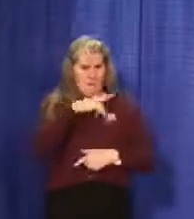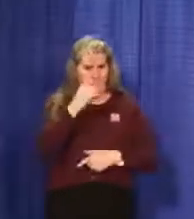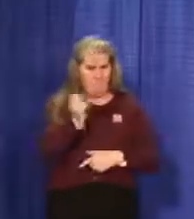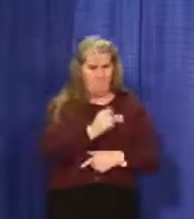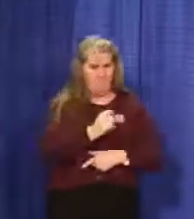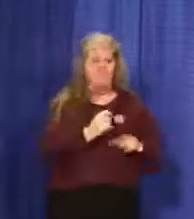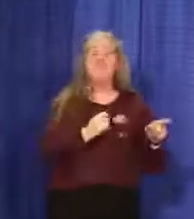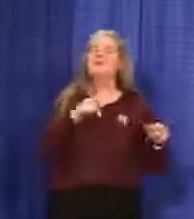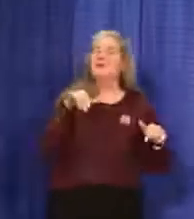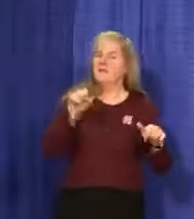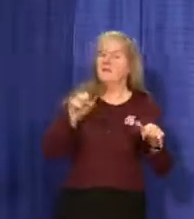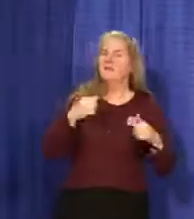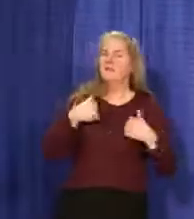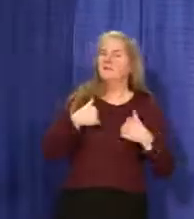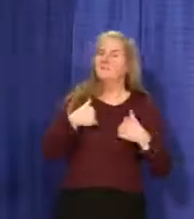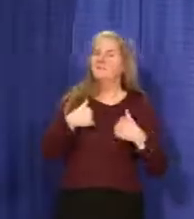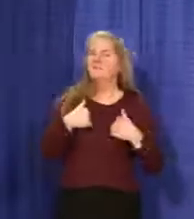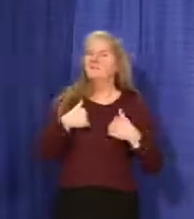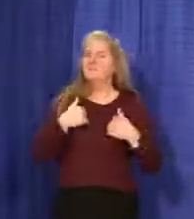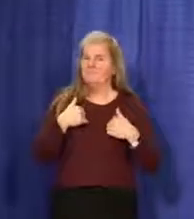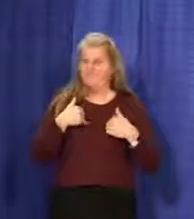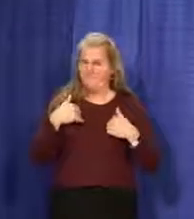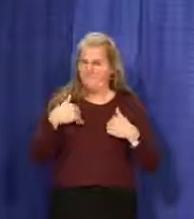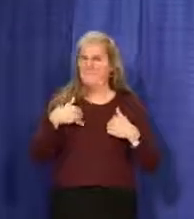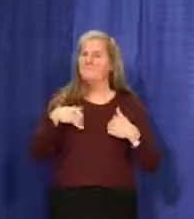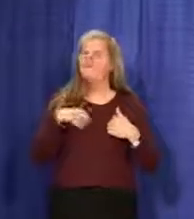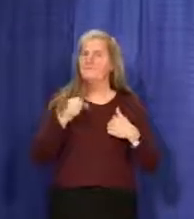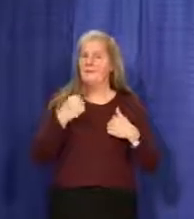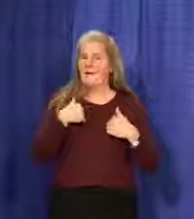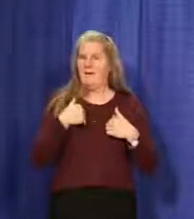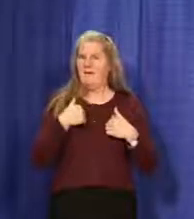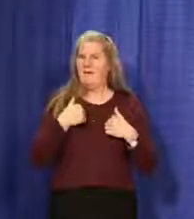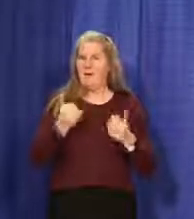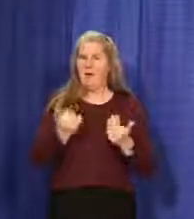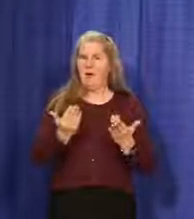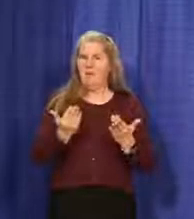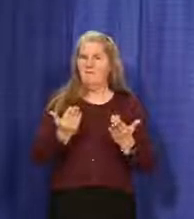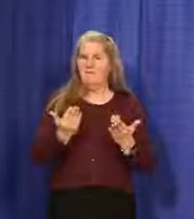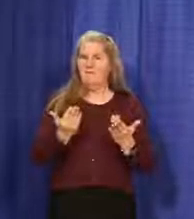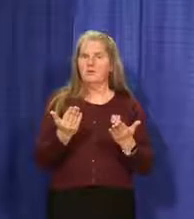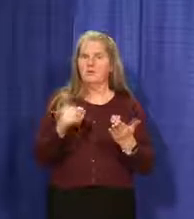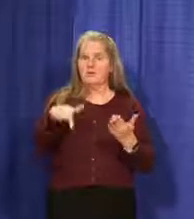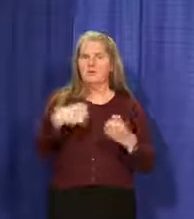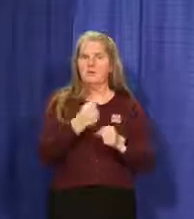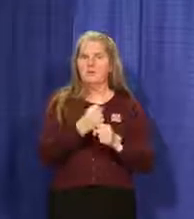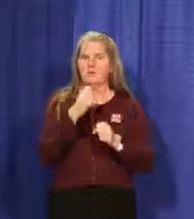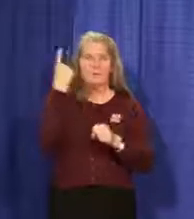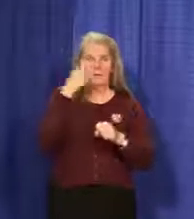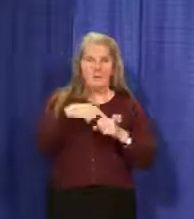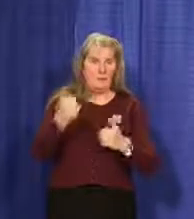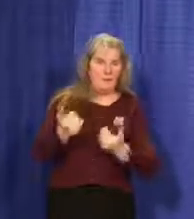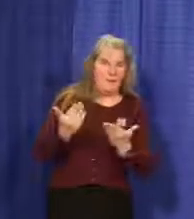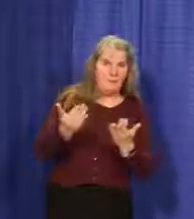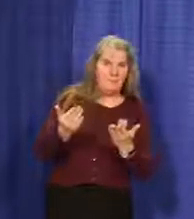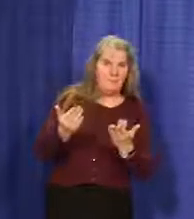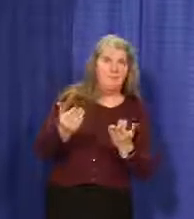Thank you, that. Yes, we do have the product available this year for the